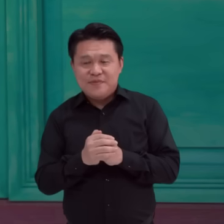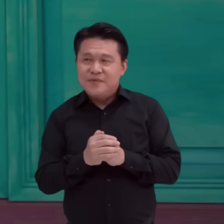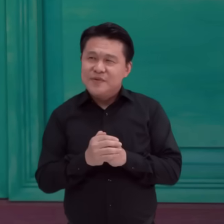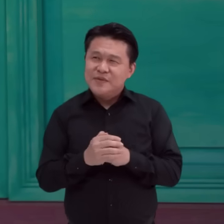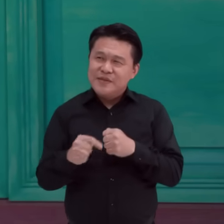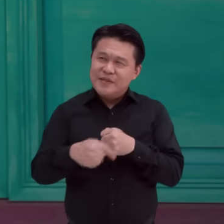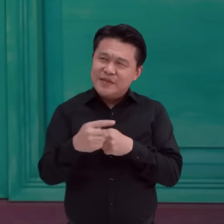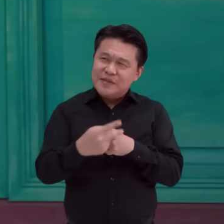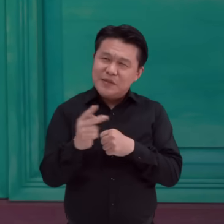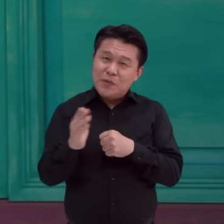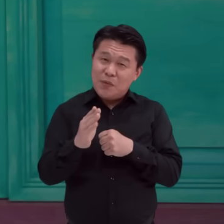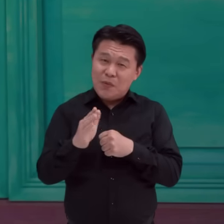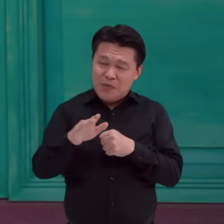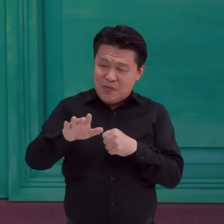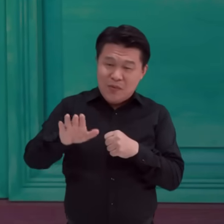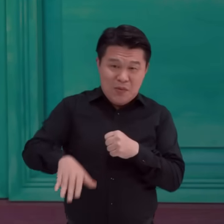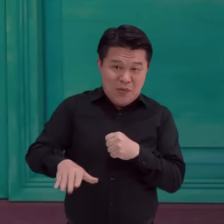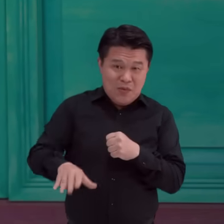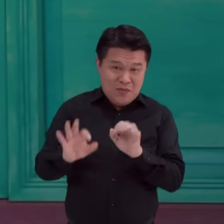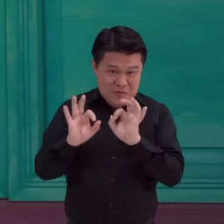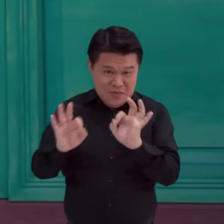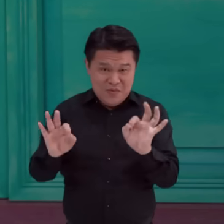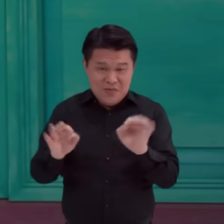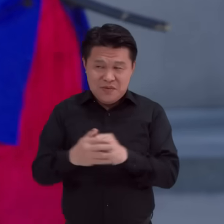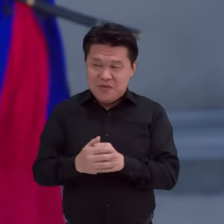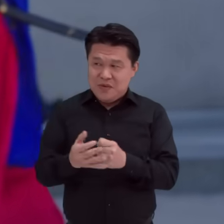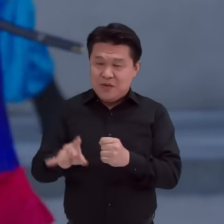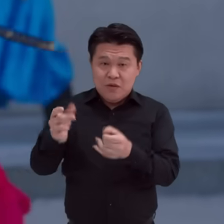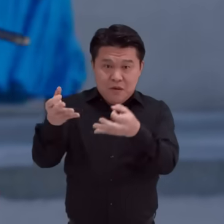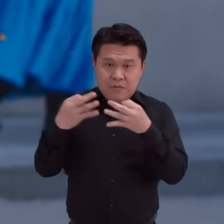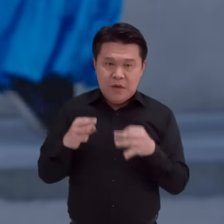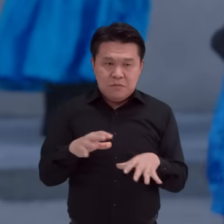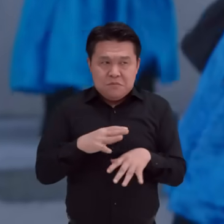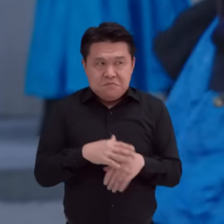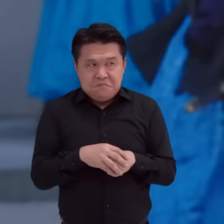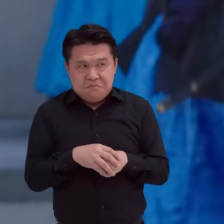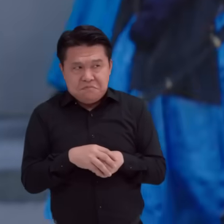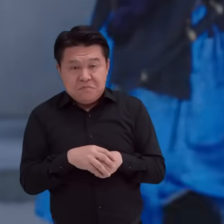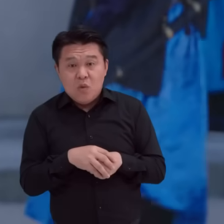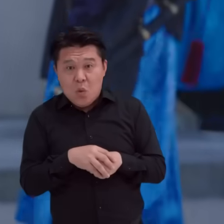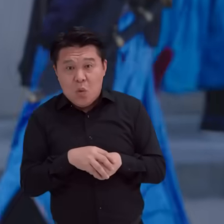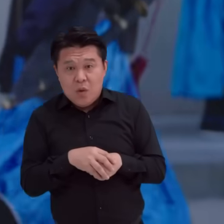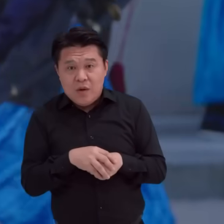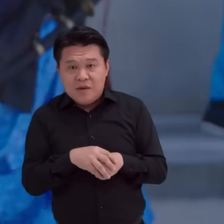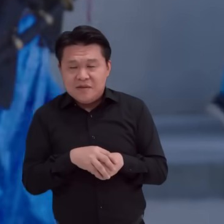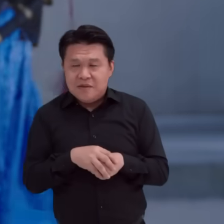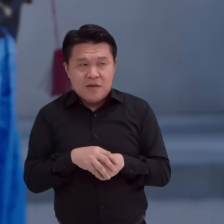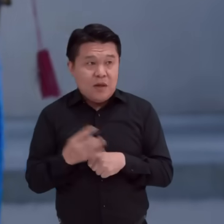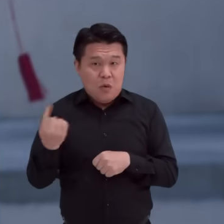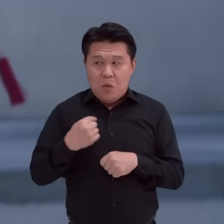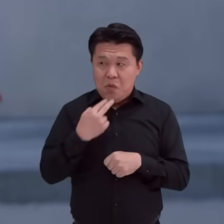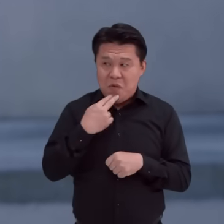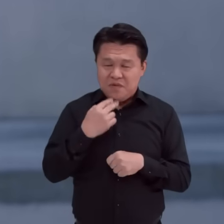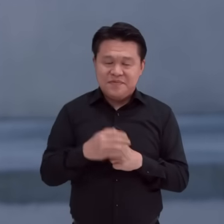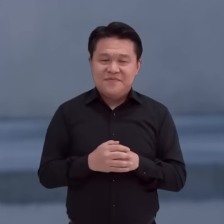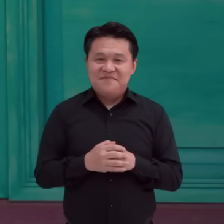Younger grade school children typically get scared when they see us. They are too scared to come close